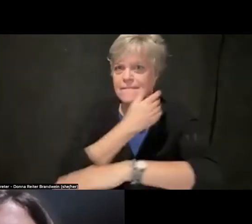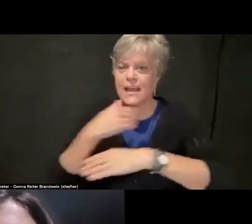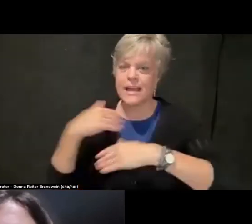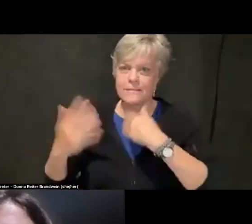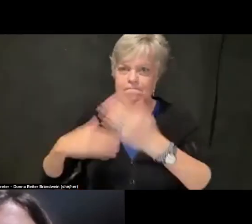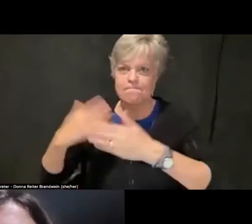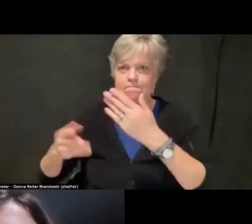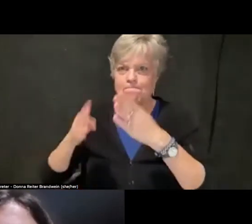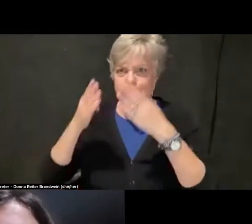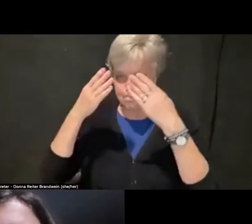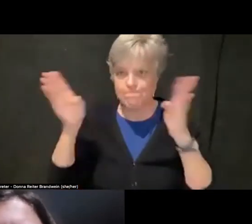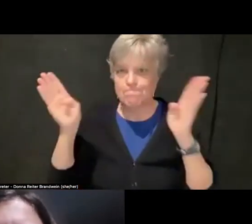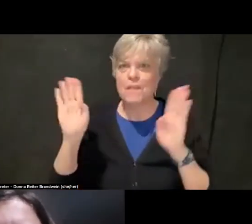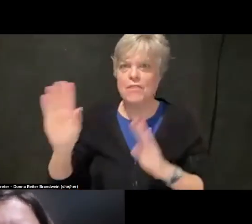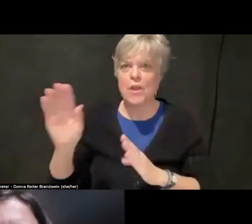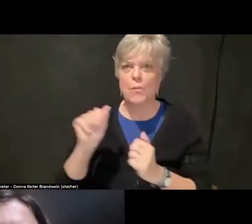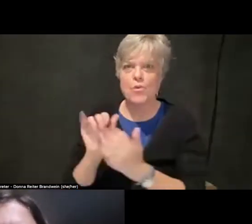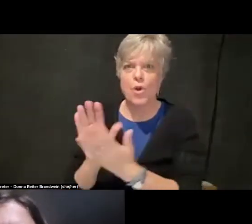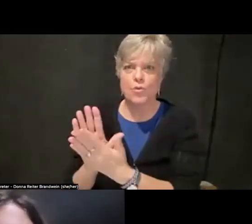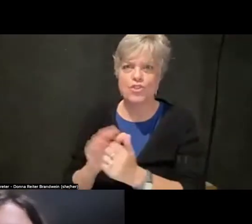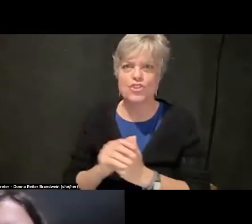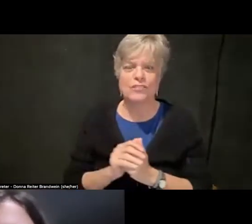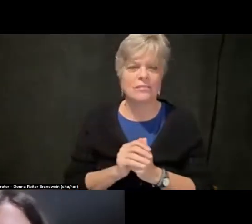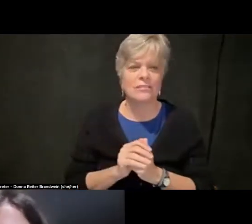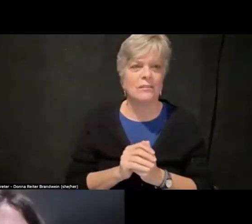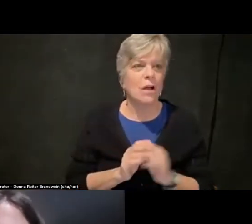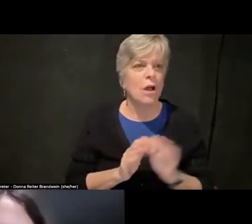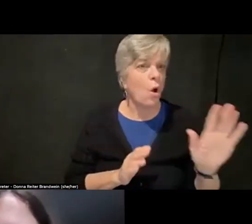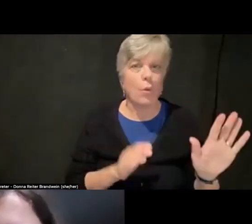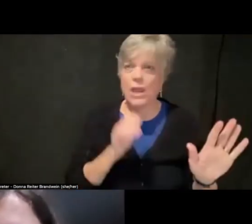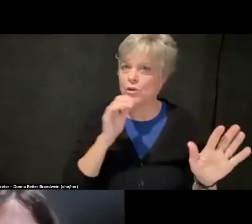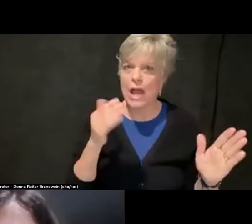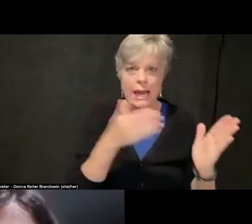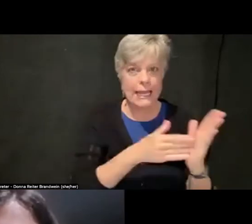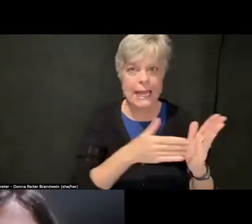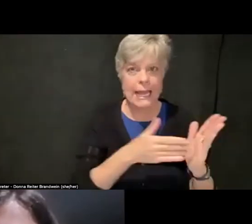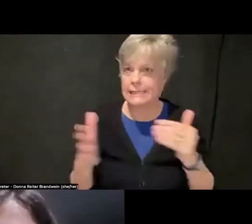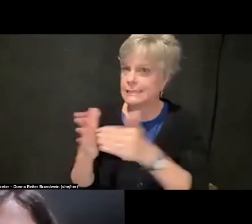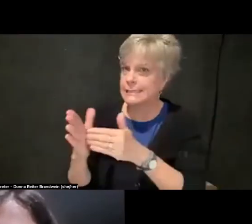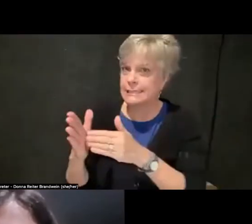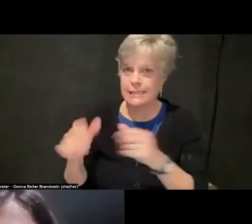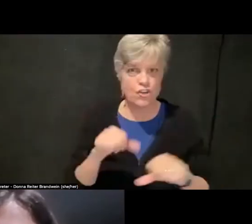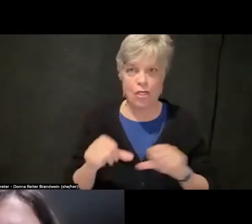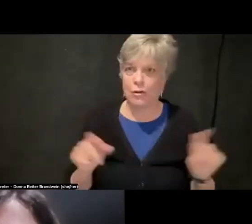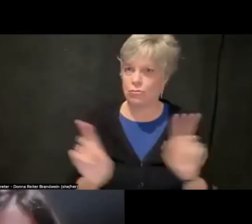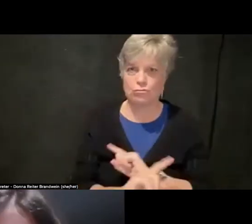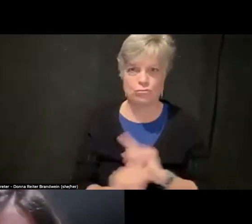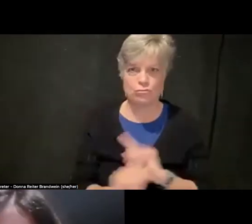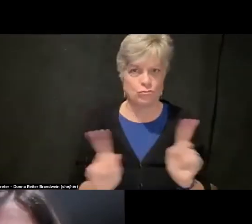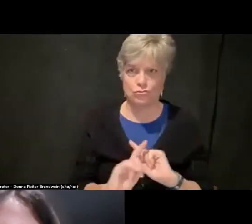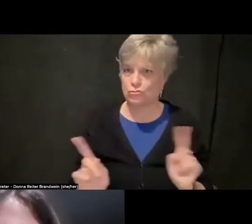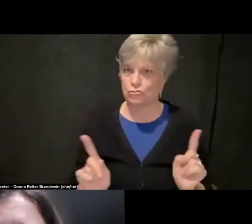of that we are against one another. I think there is that tension,